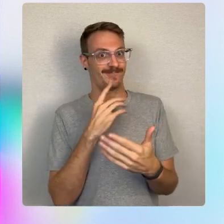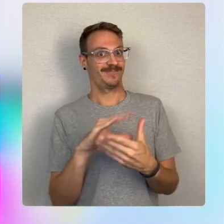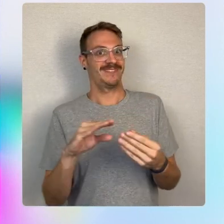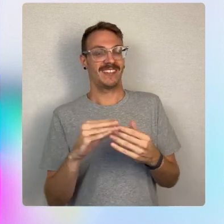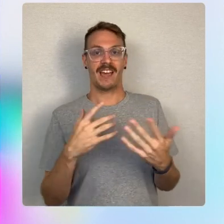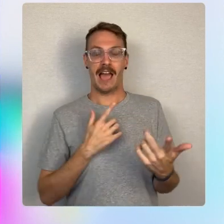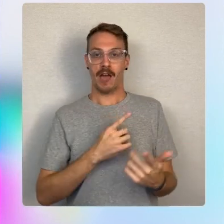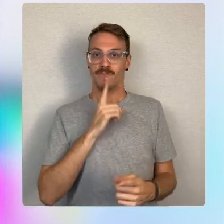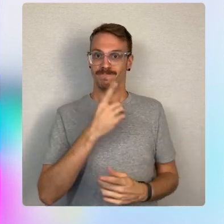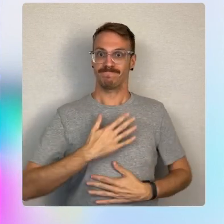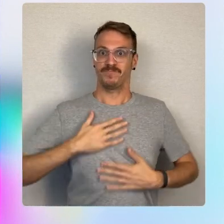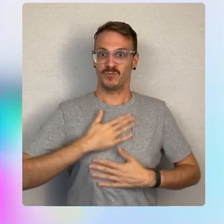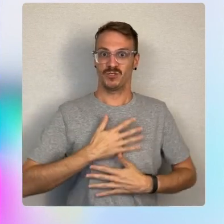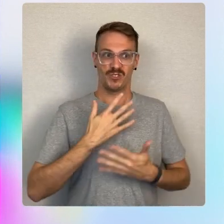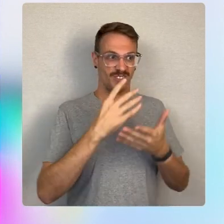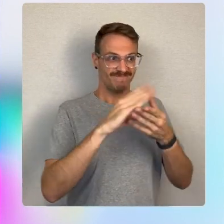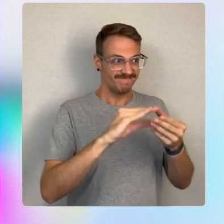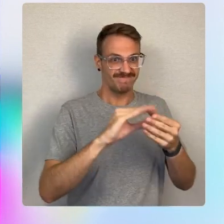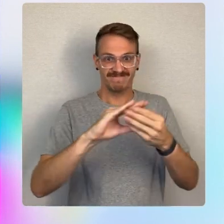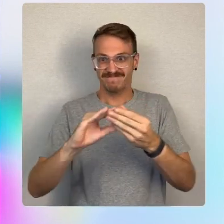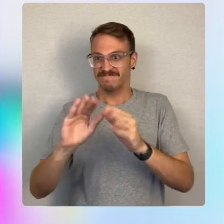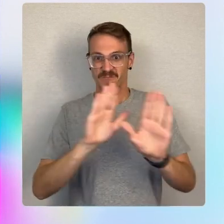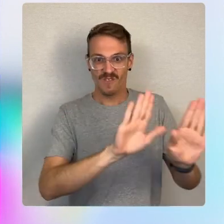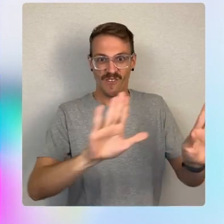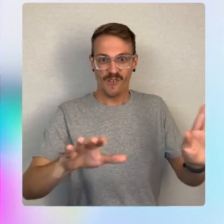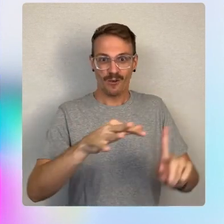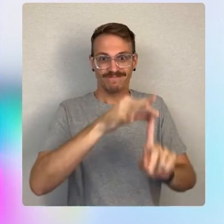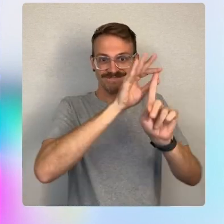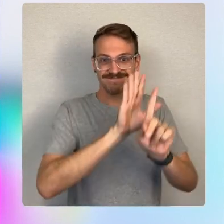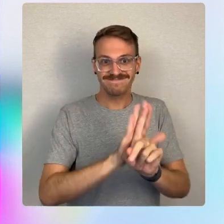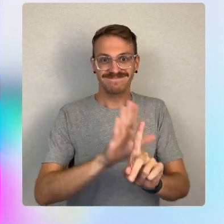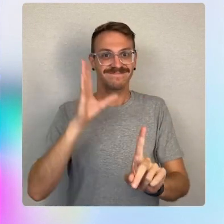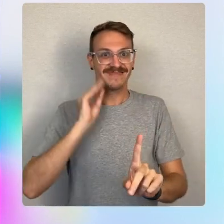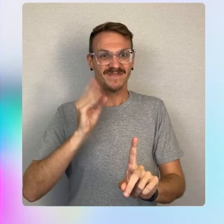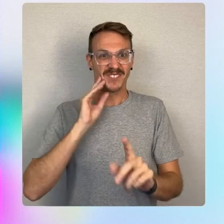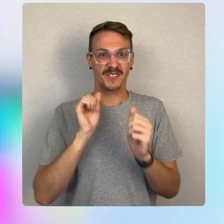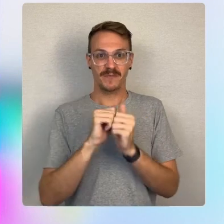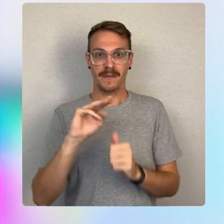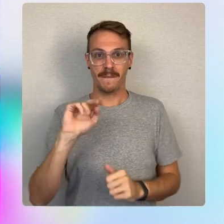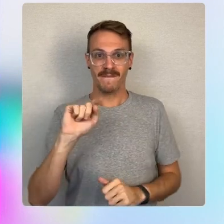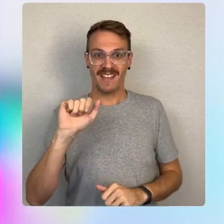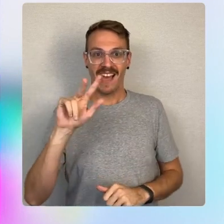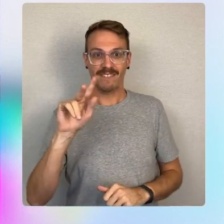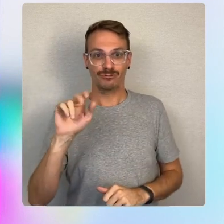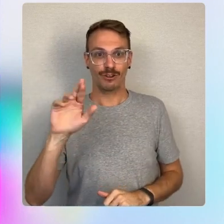how much I enjoyed talking about each of your unique experiences with the Meta Avatar SDK,